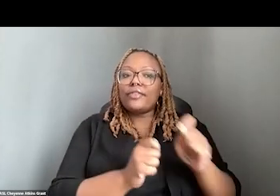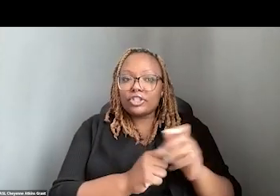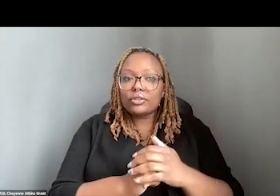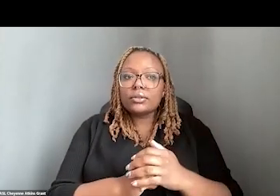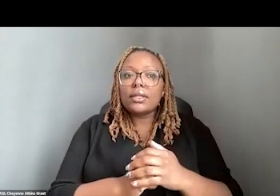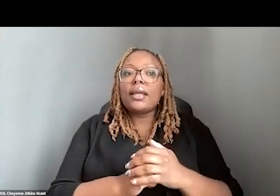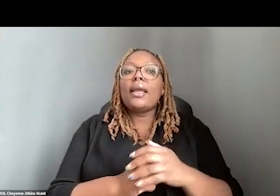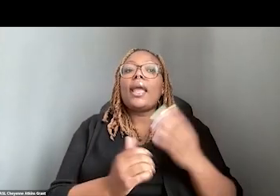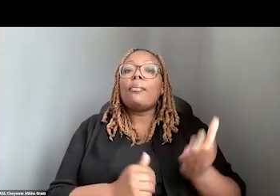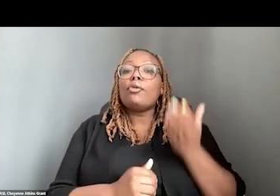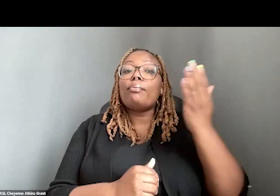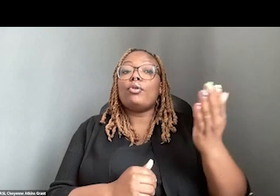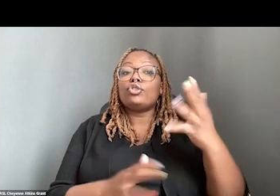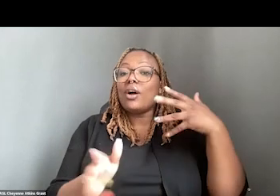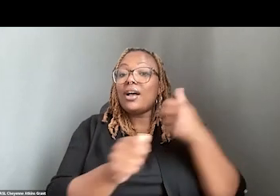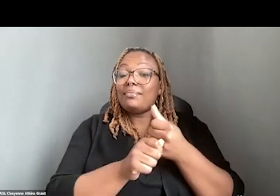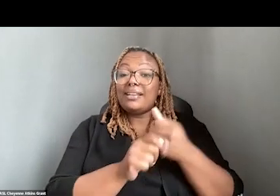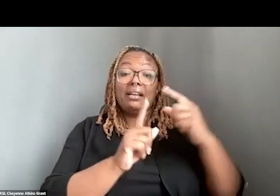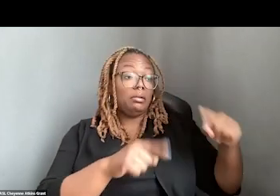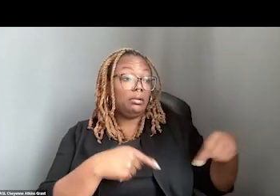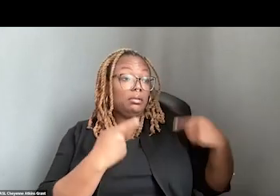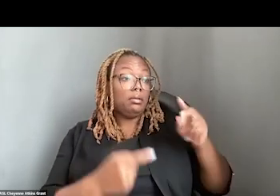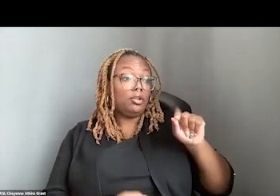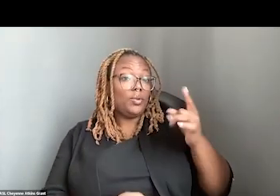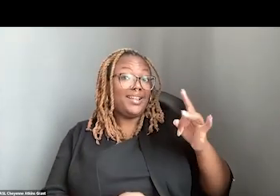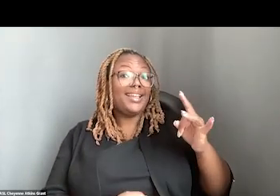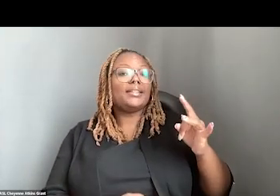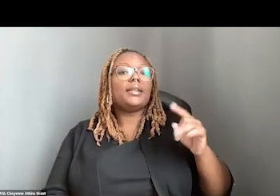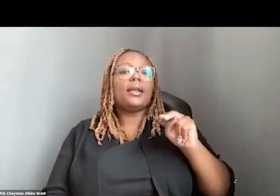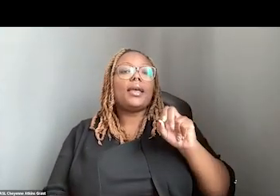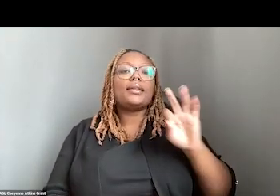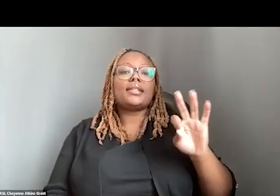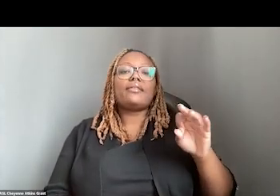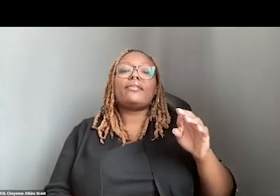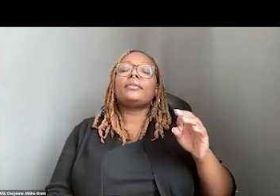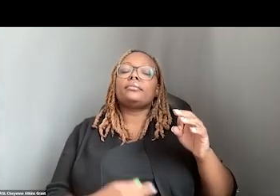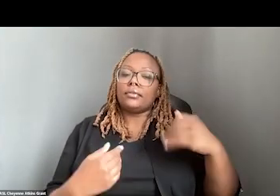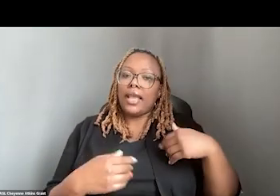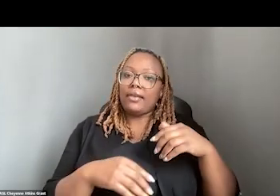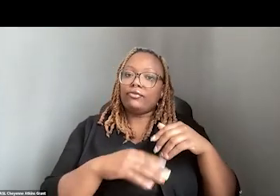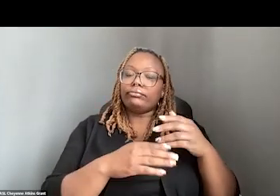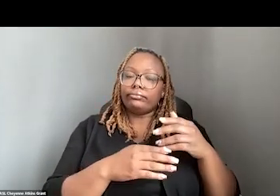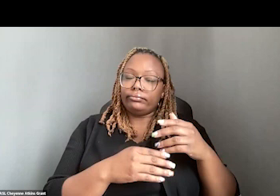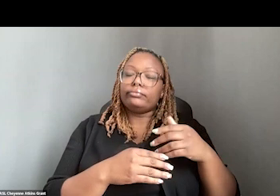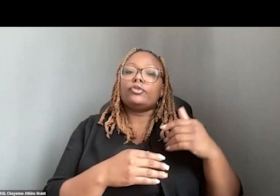So for a while, since 2018, NSF had allowed both submissions in Research.gov and FastLane.